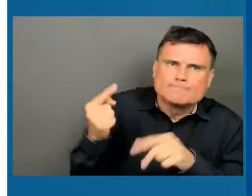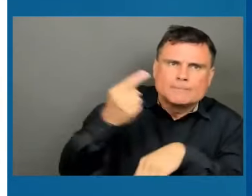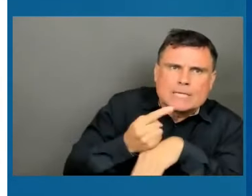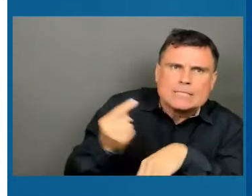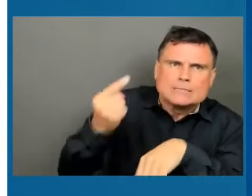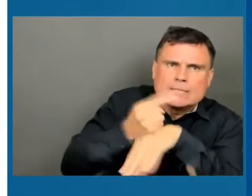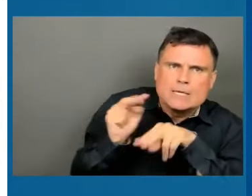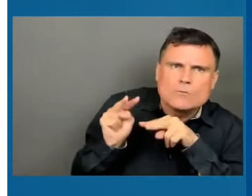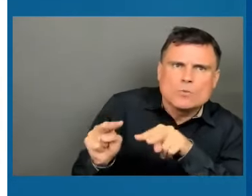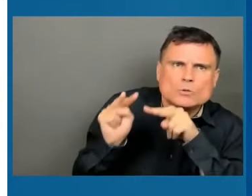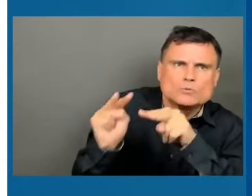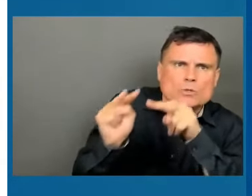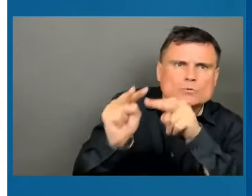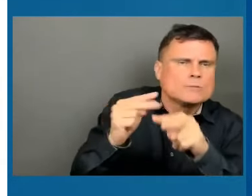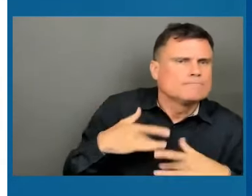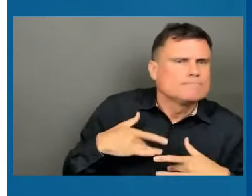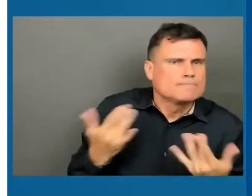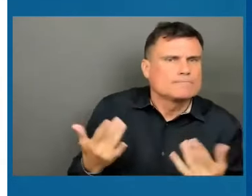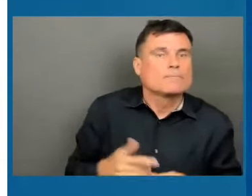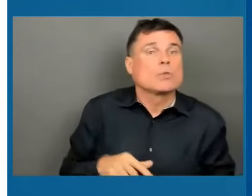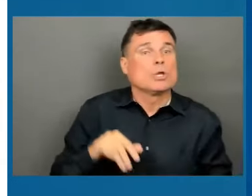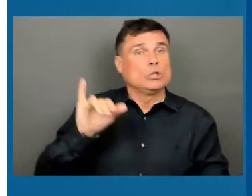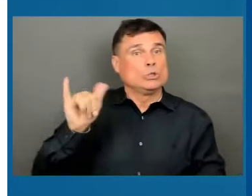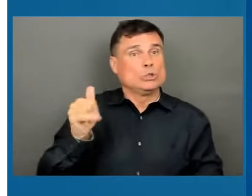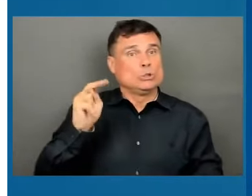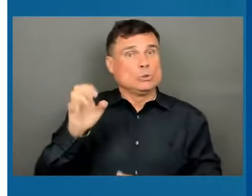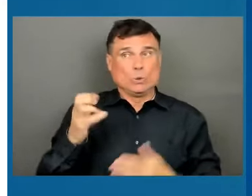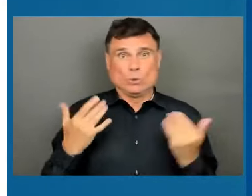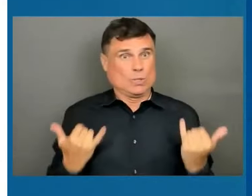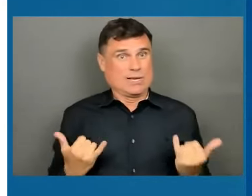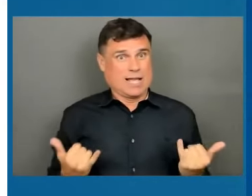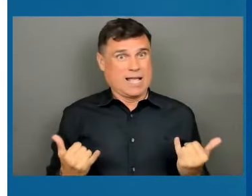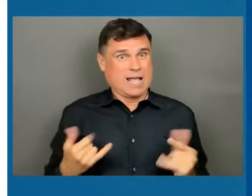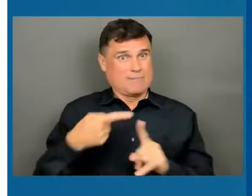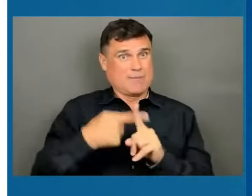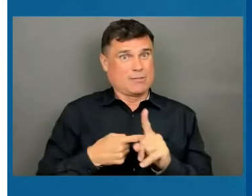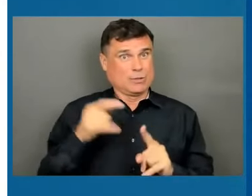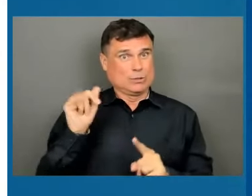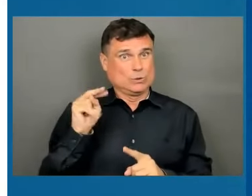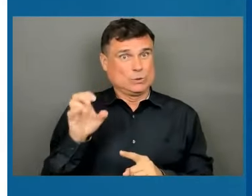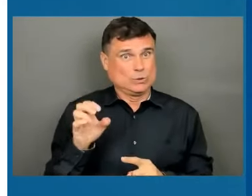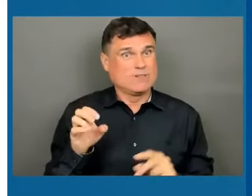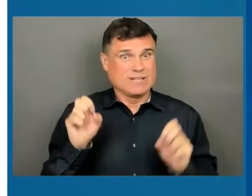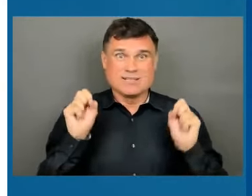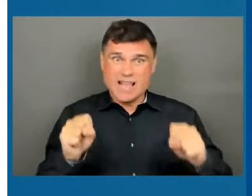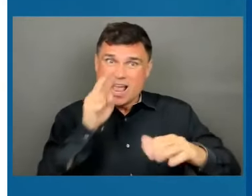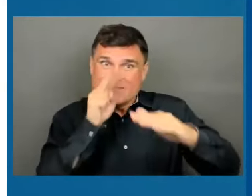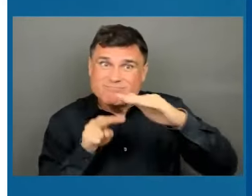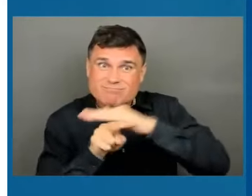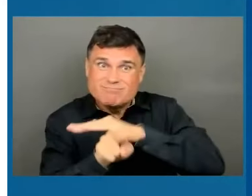going to be a norm in three week's time. We cannot tell you